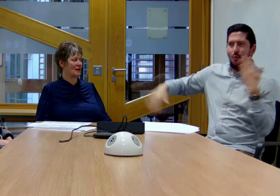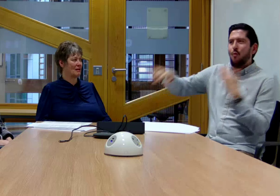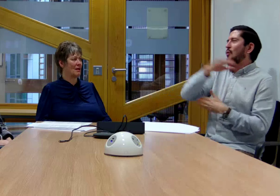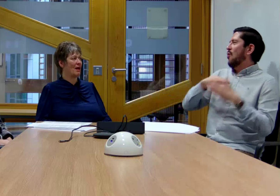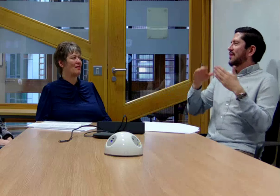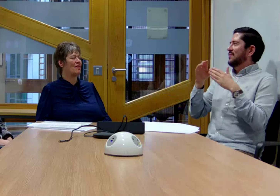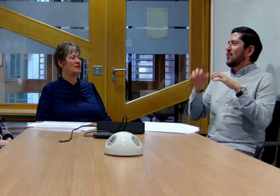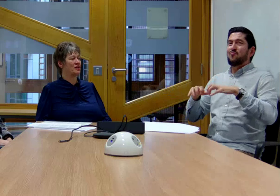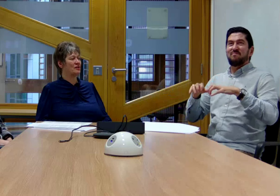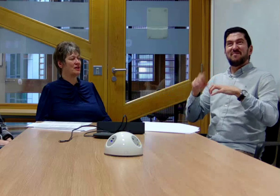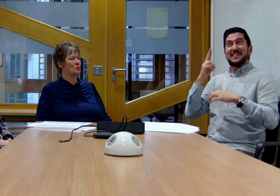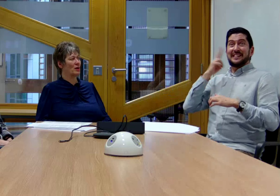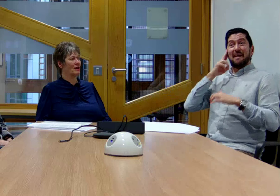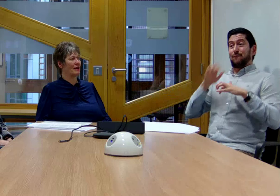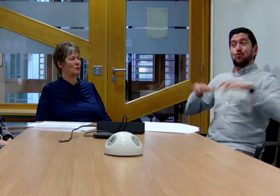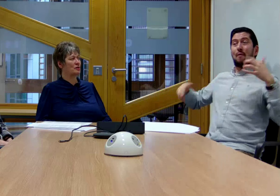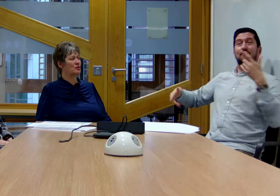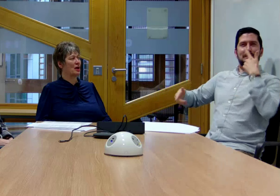they borrow a number of signs.